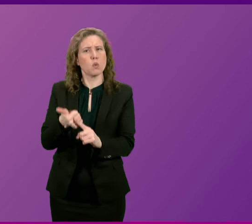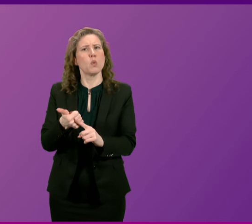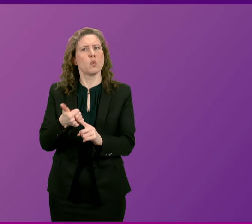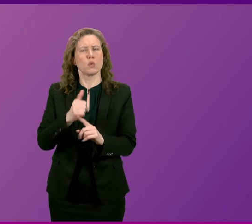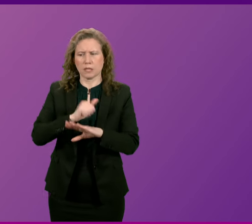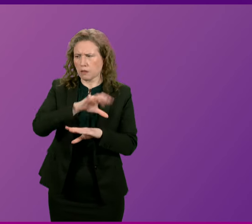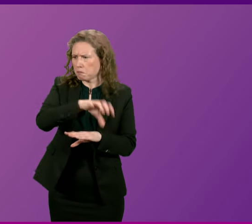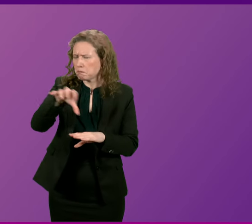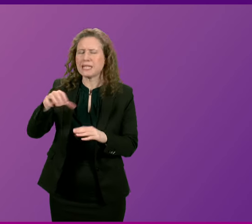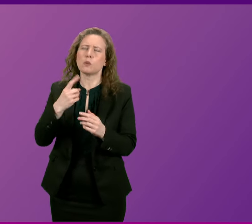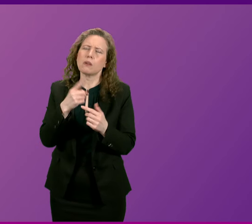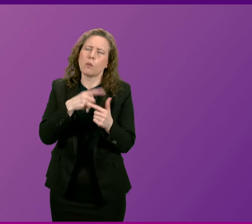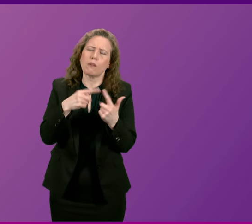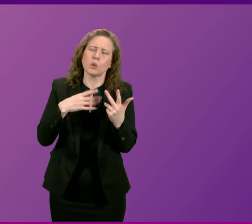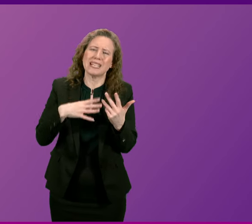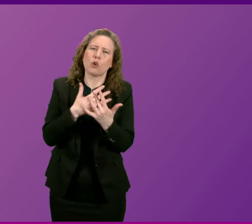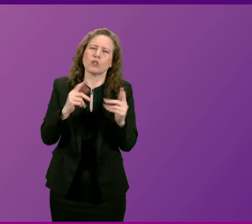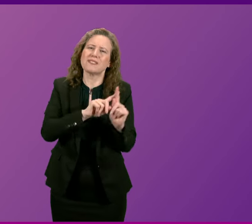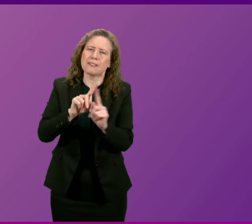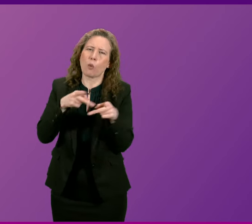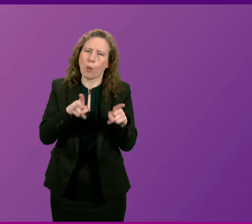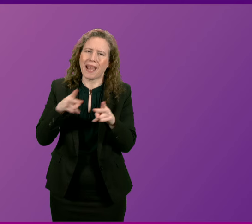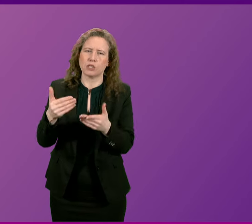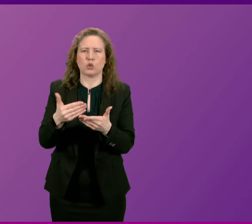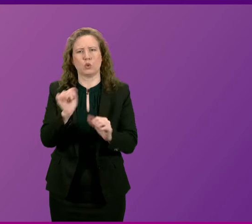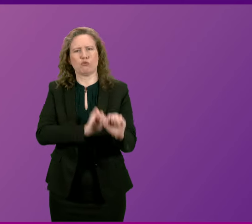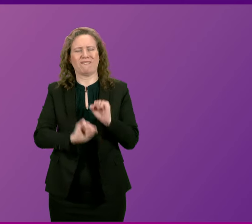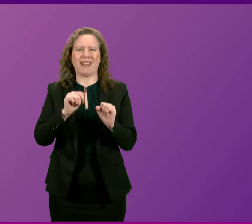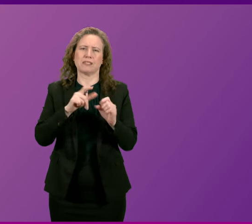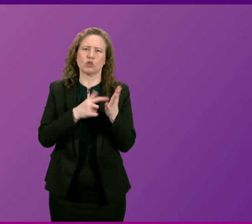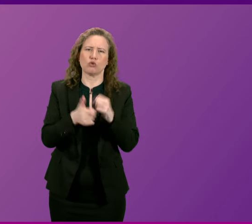one of the many tools that are required to prevent drug deaths in our communities. Will the First